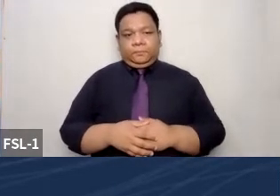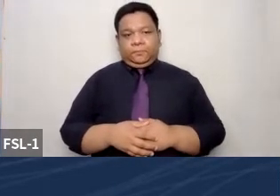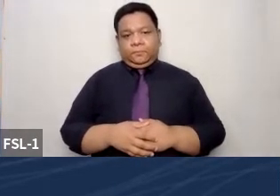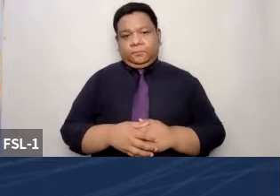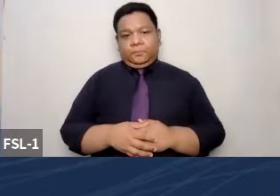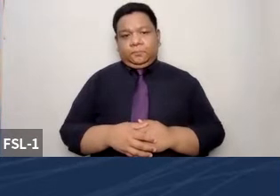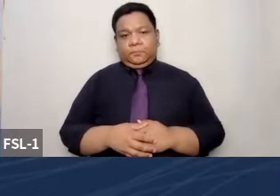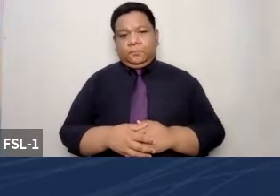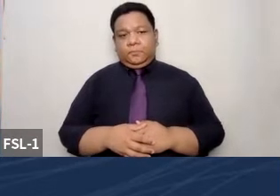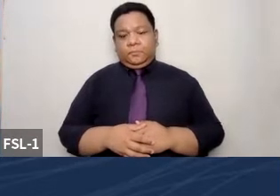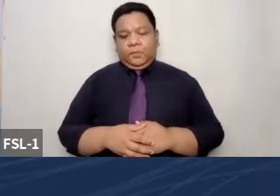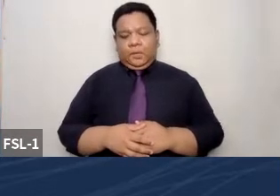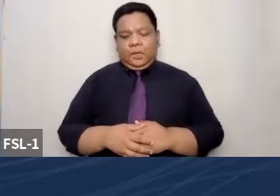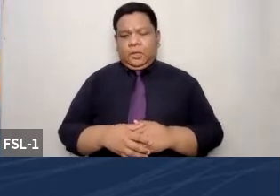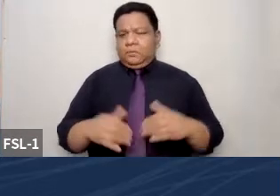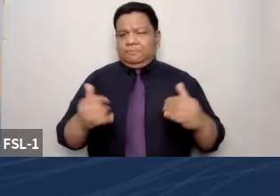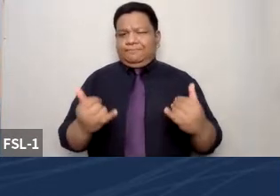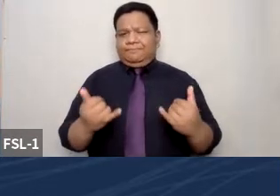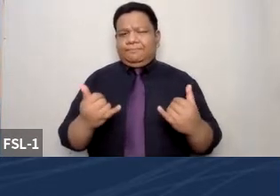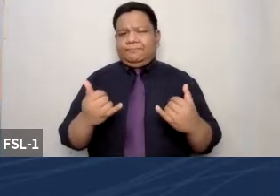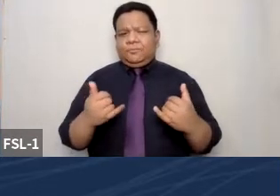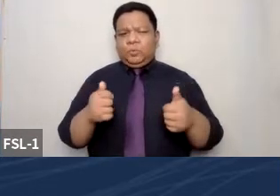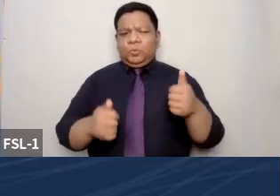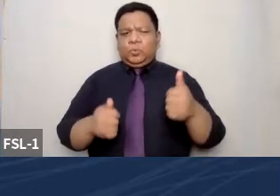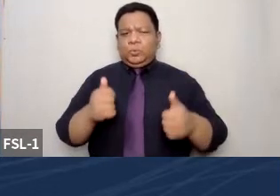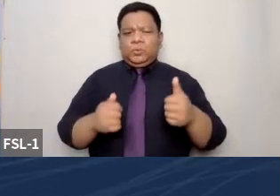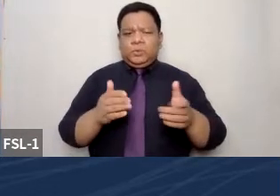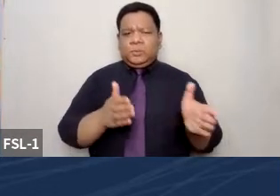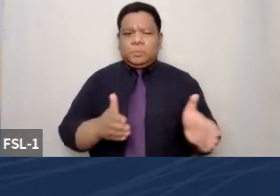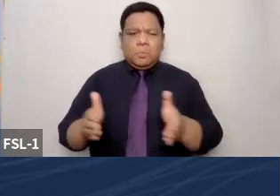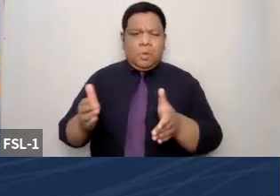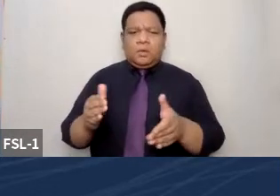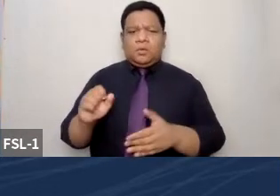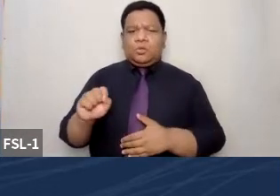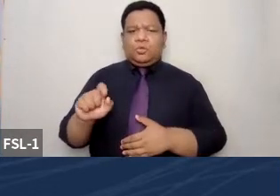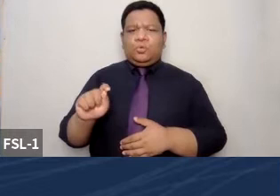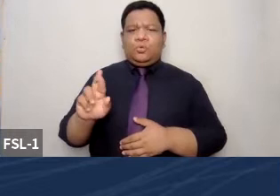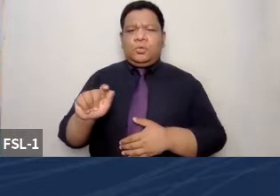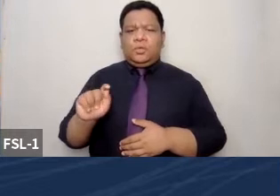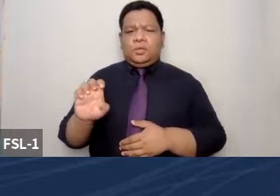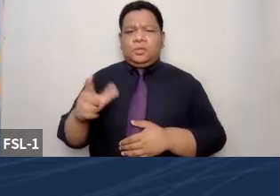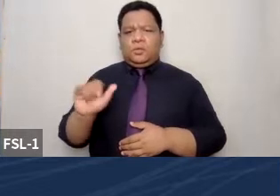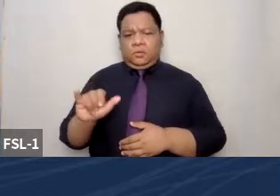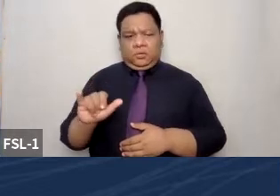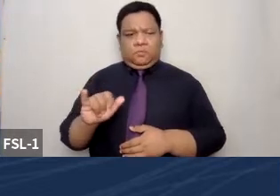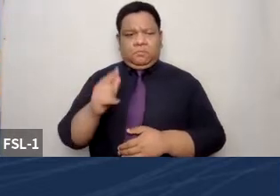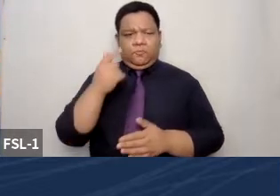So now, what are our strategies, our vaccination strategies that we implement?